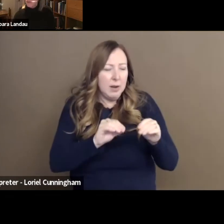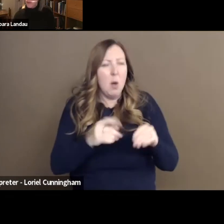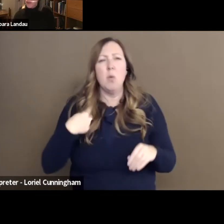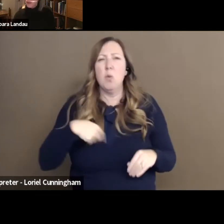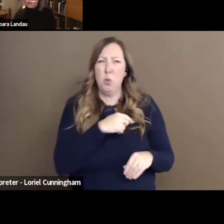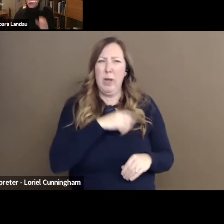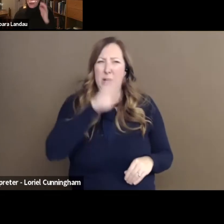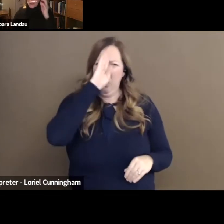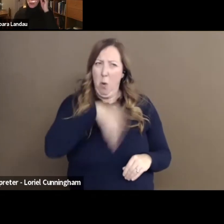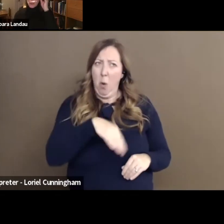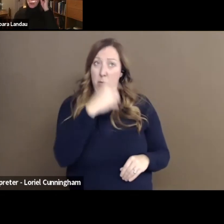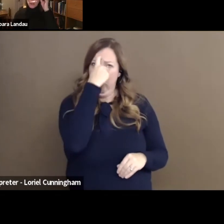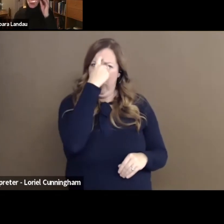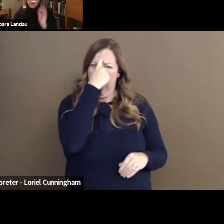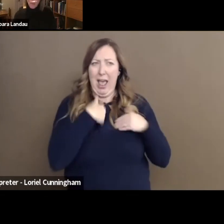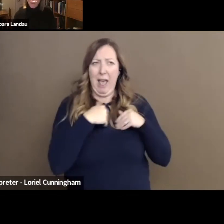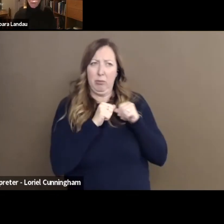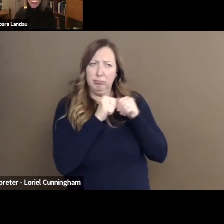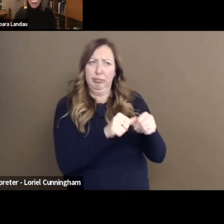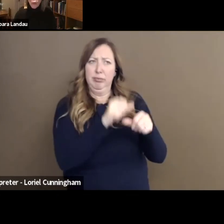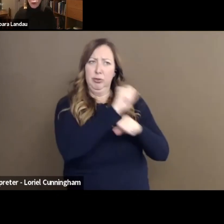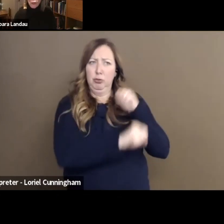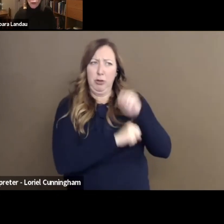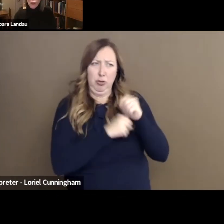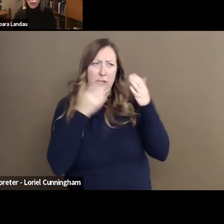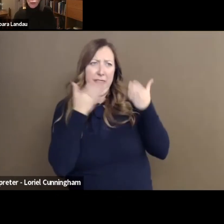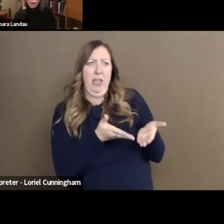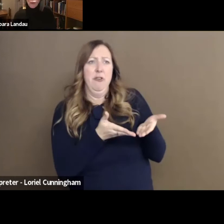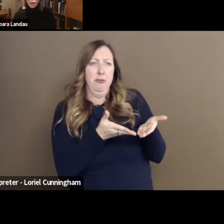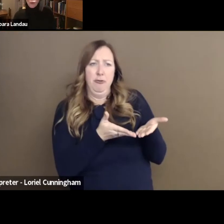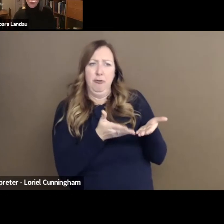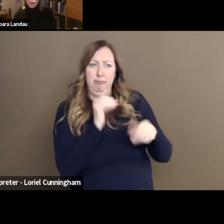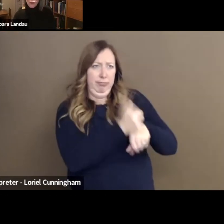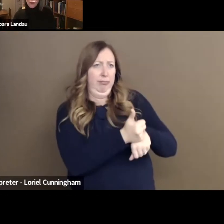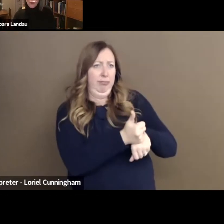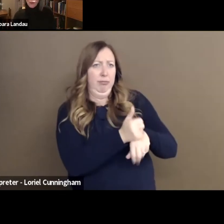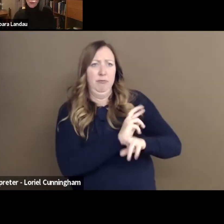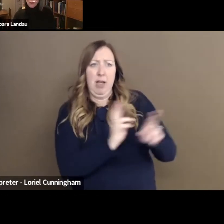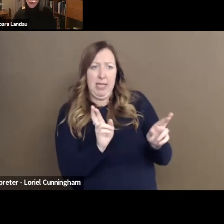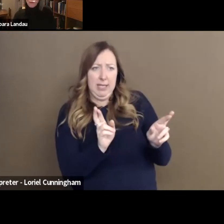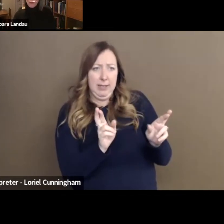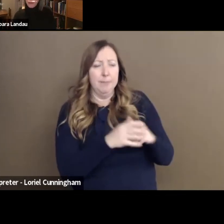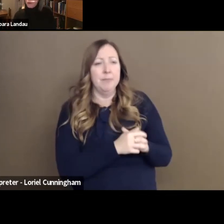for these two systems we also know that individuals with